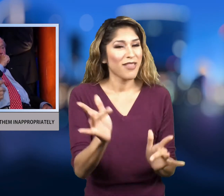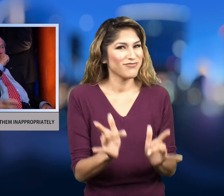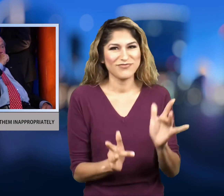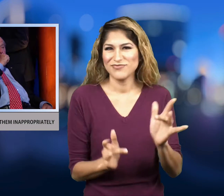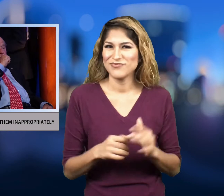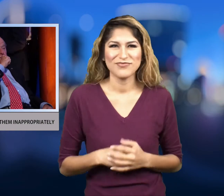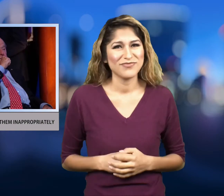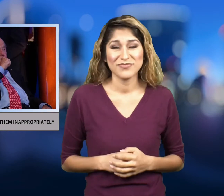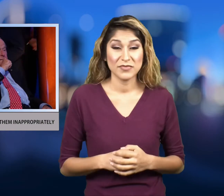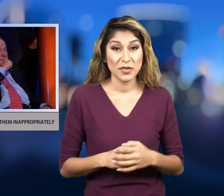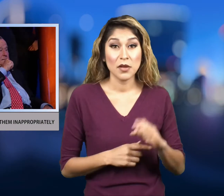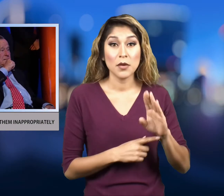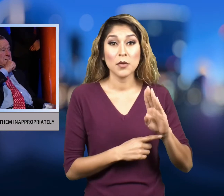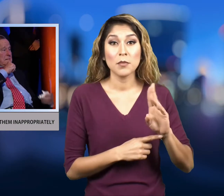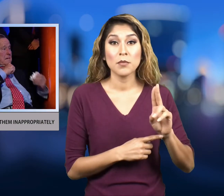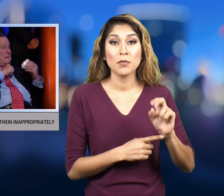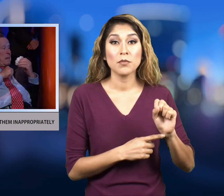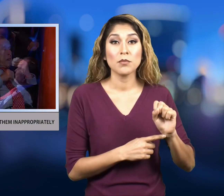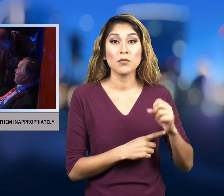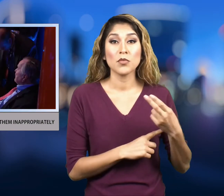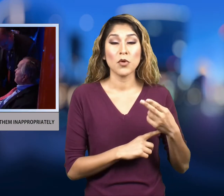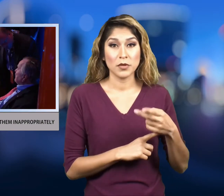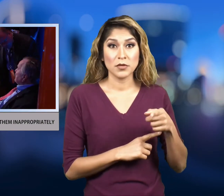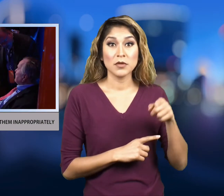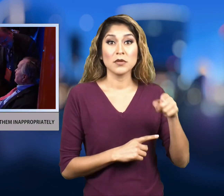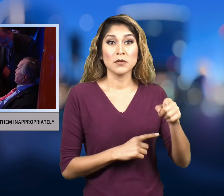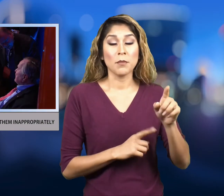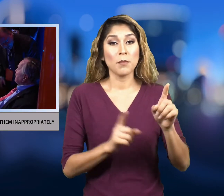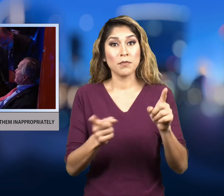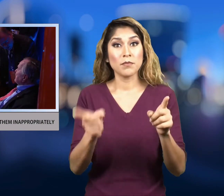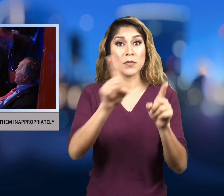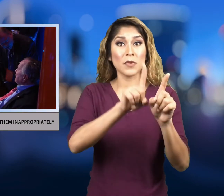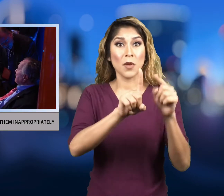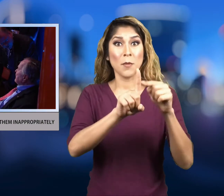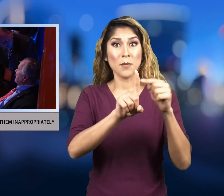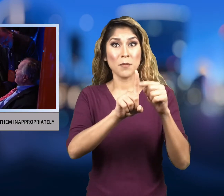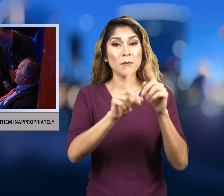A spokesperson for Bush acknowledged